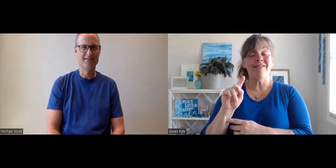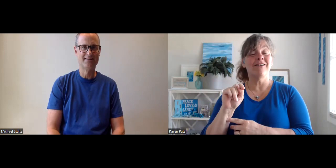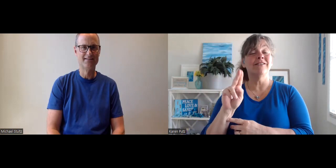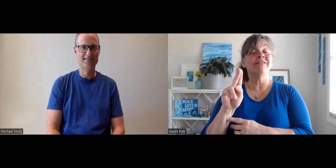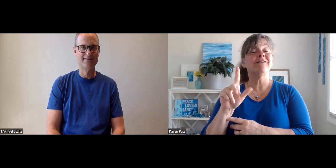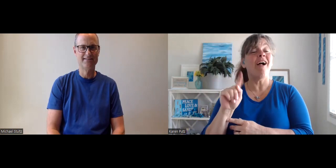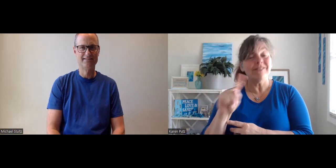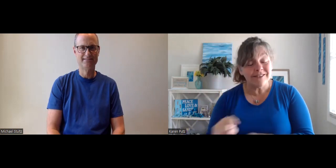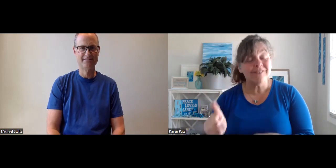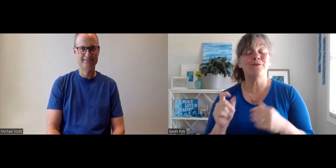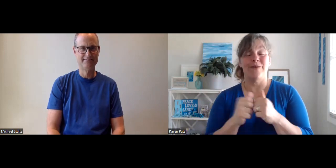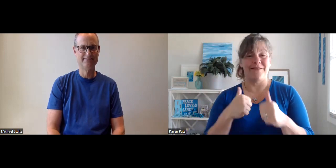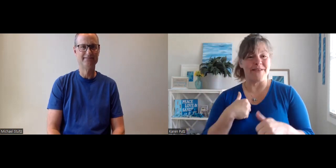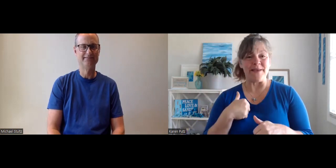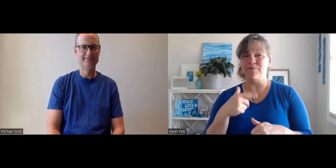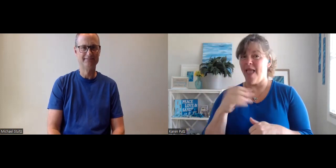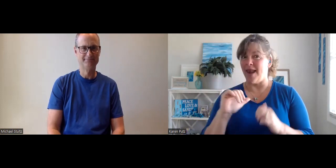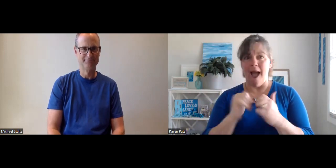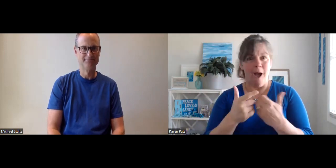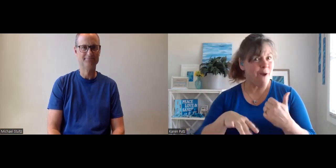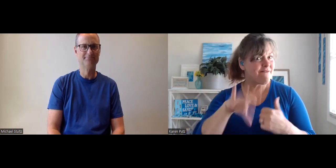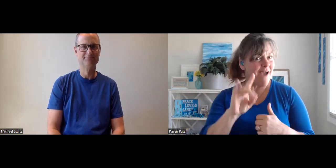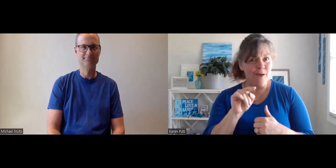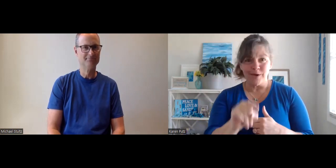with me and how I found him. Um,